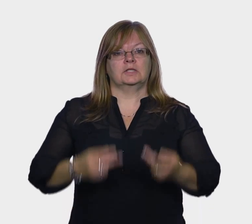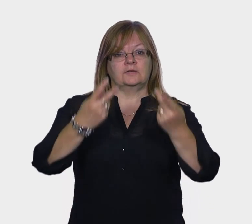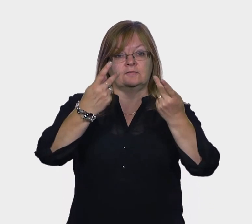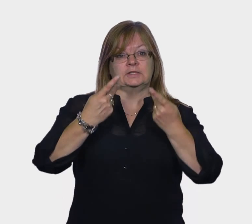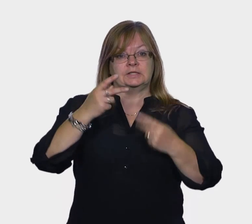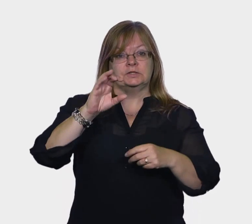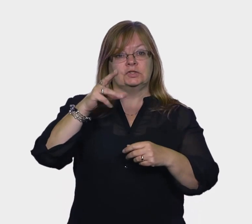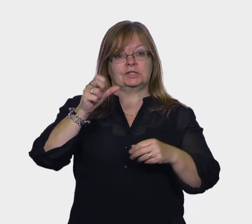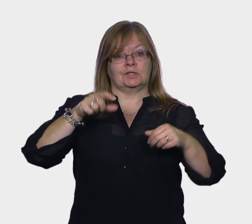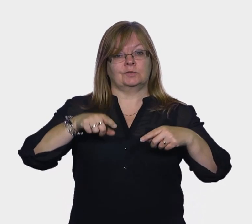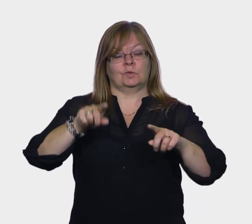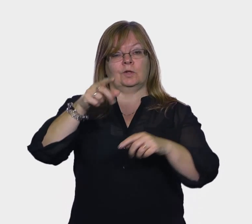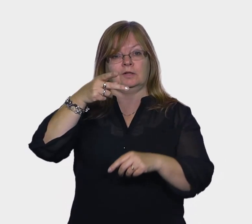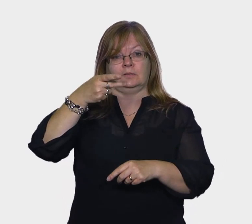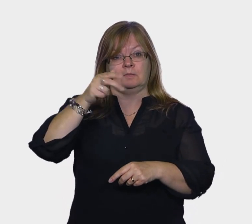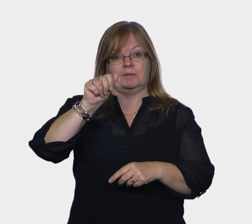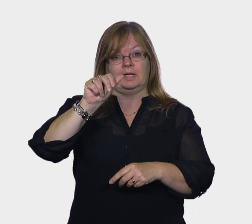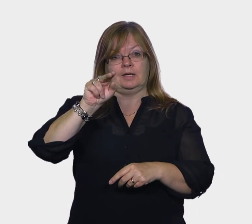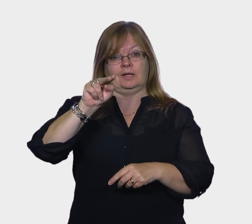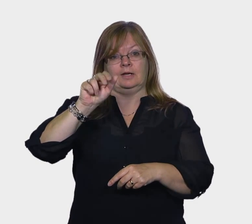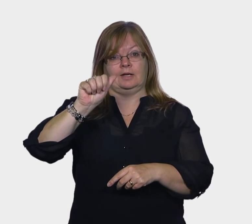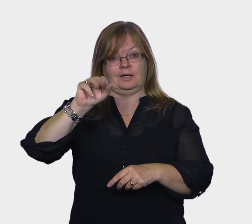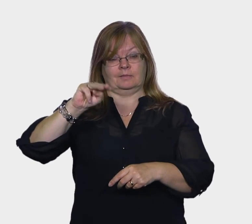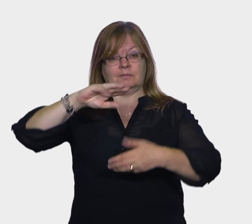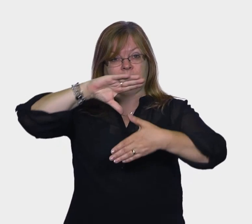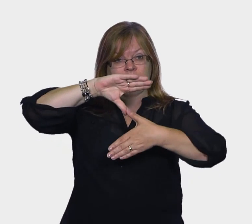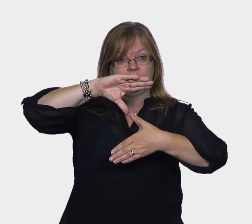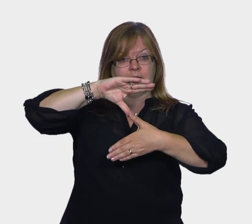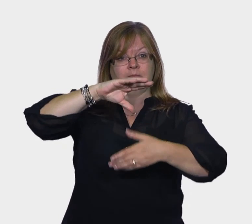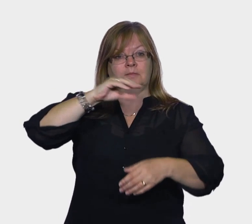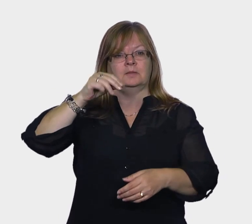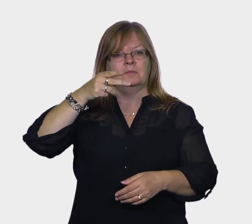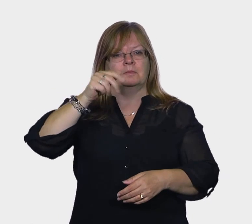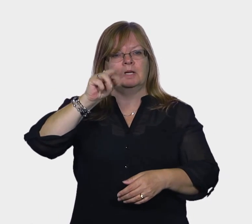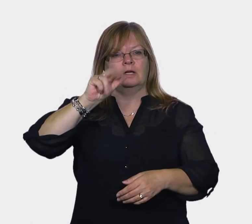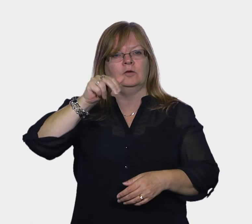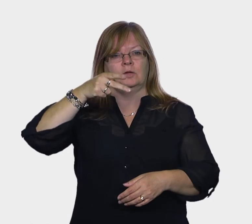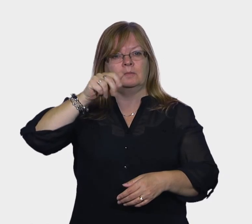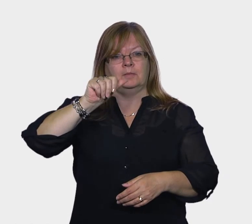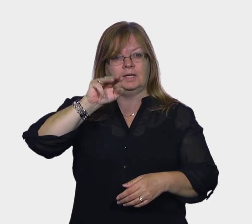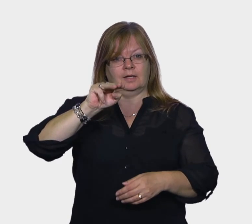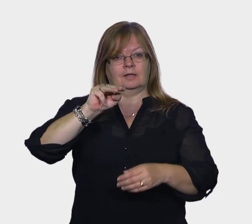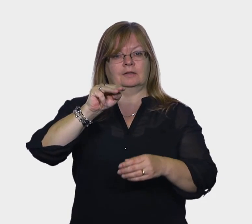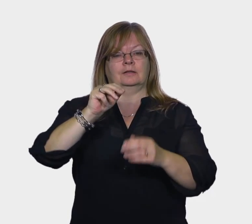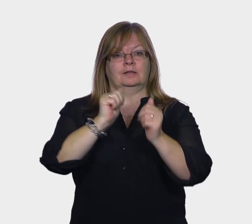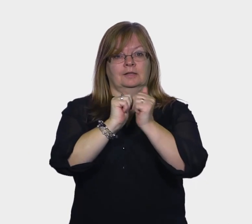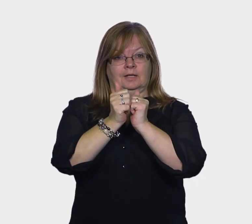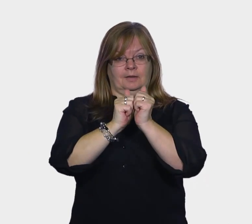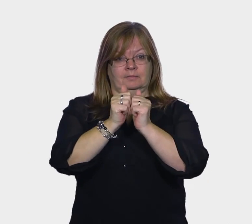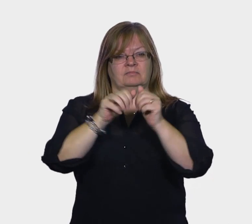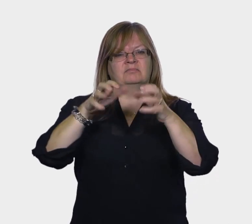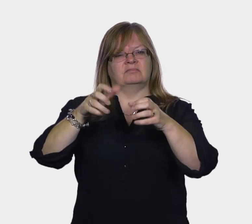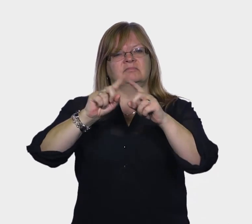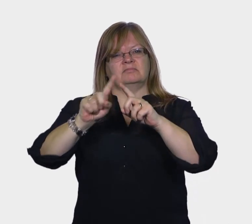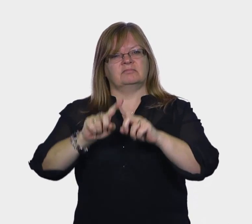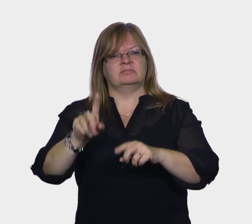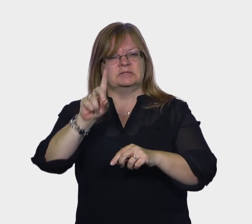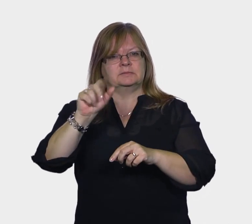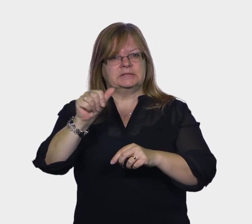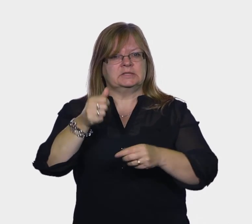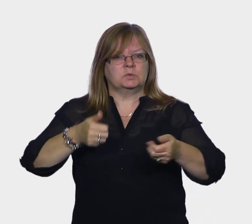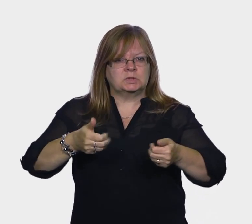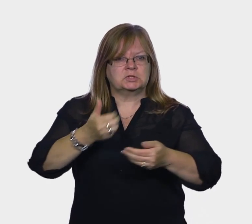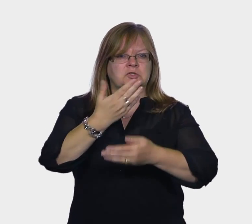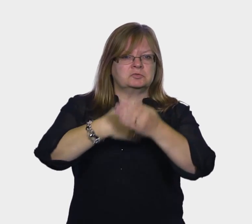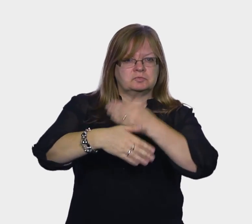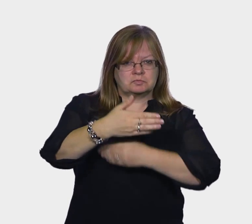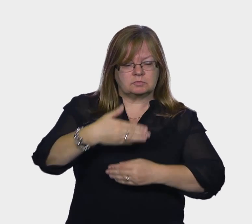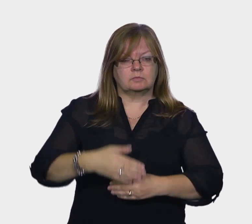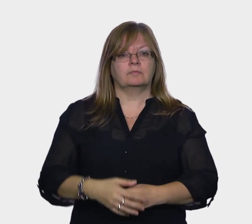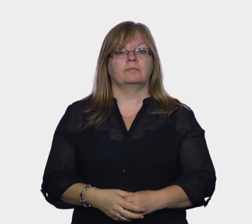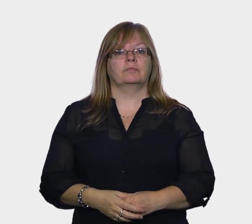Visiting CHS during the Pan Am and Parapan Am Games